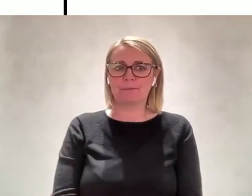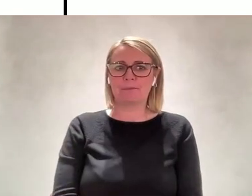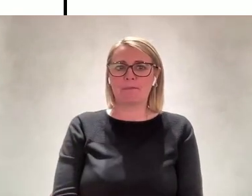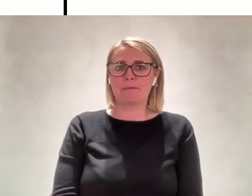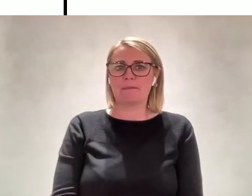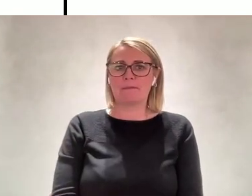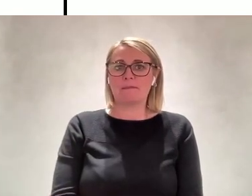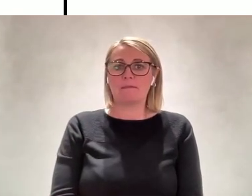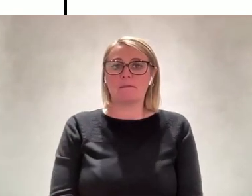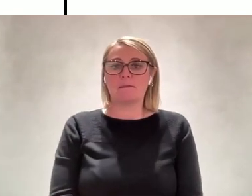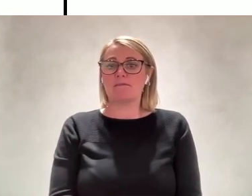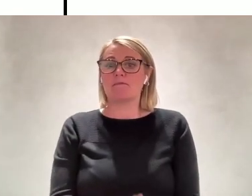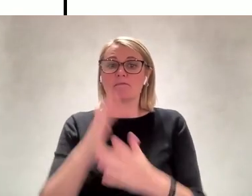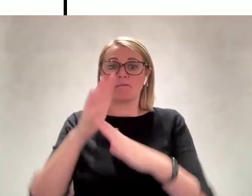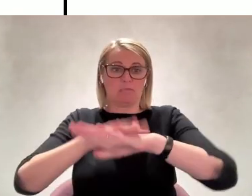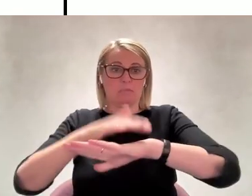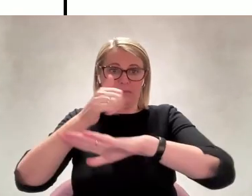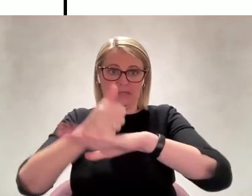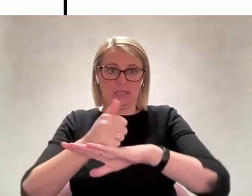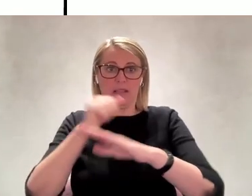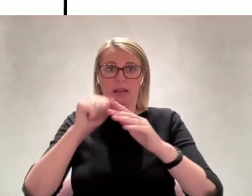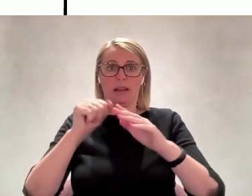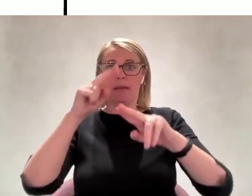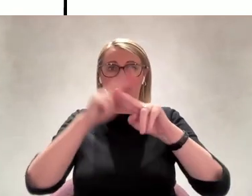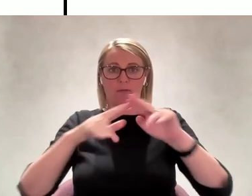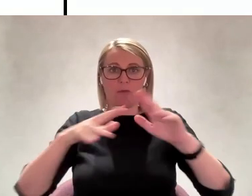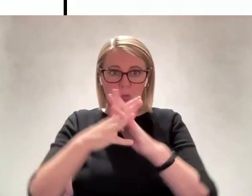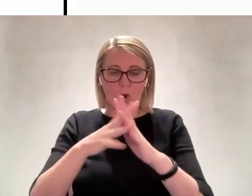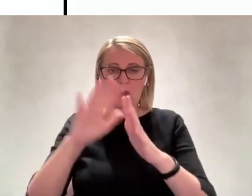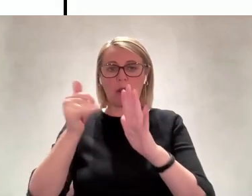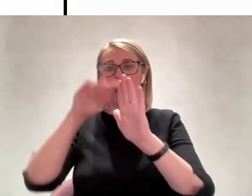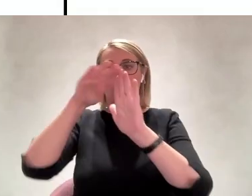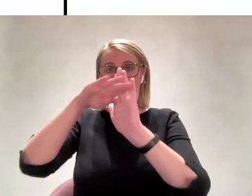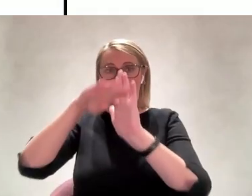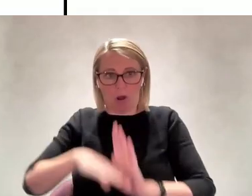So, as well as setting the frameworks and guidelines